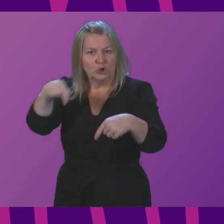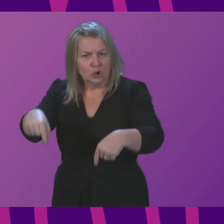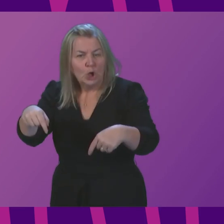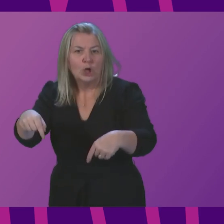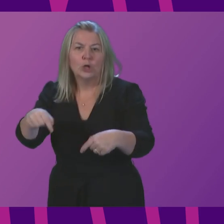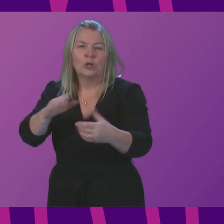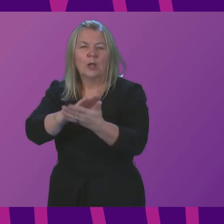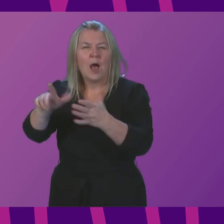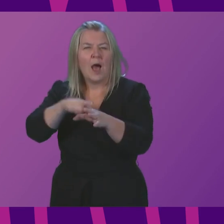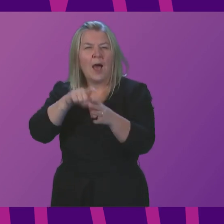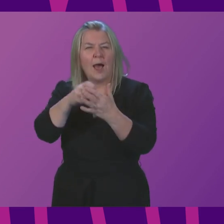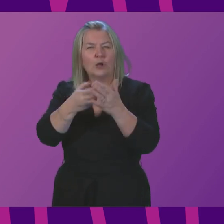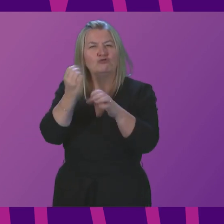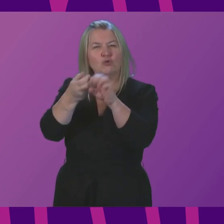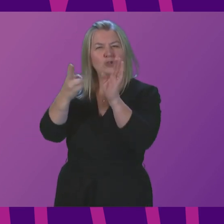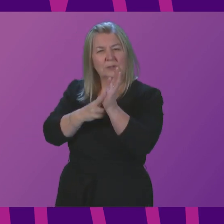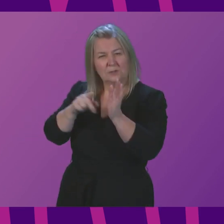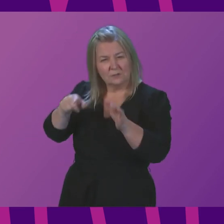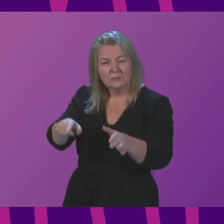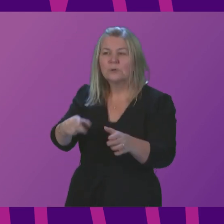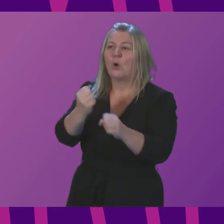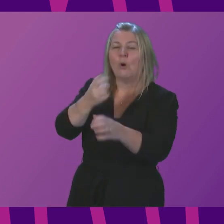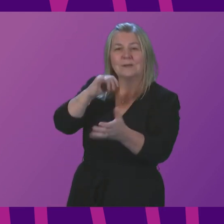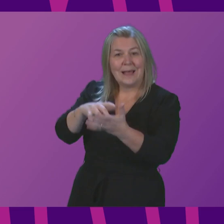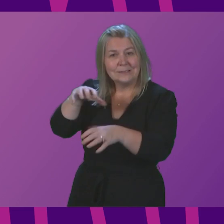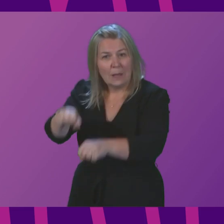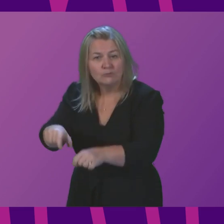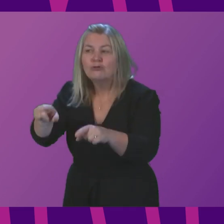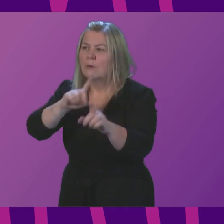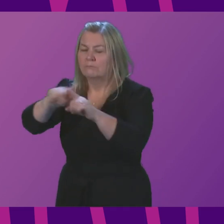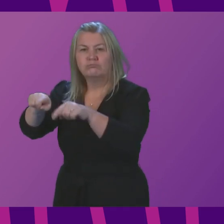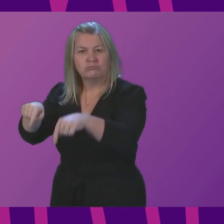which has unfortunately been dealt a blow by the UK Government in the Scottish context.